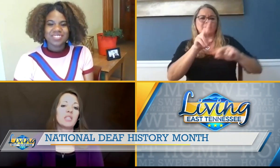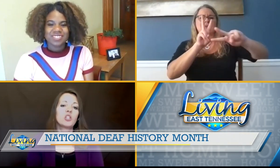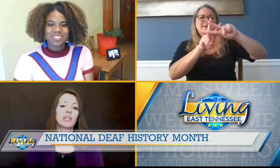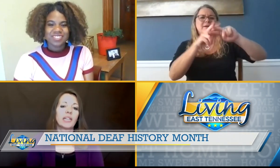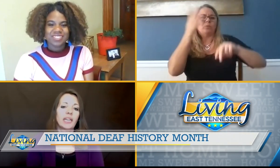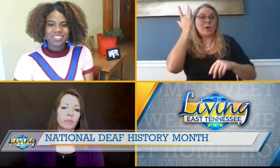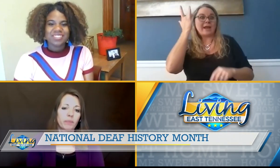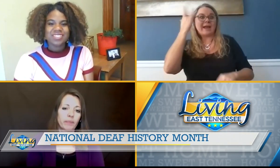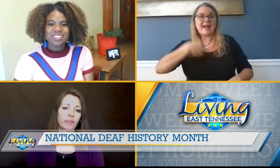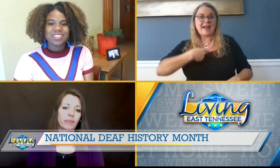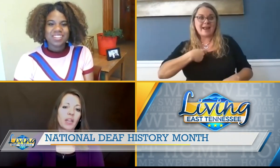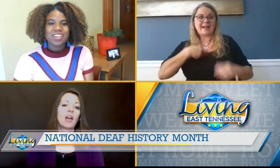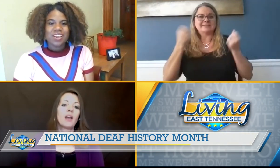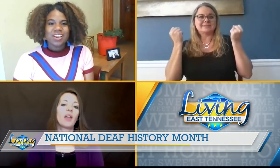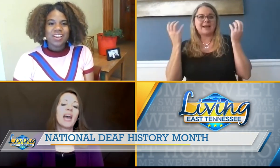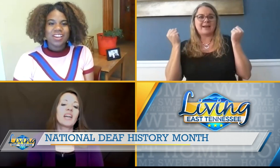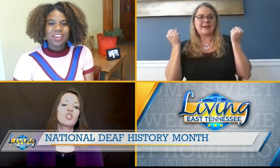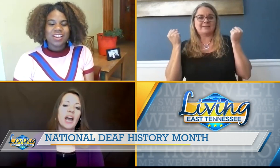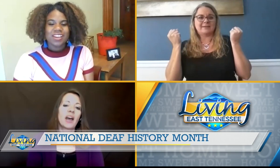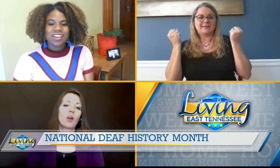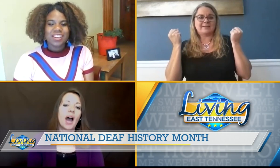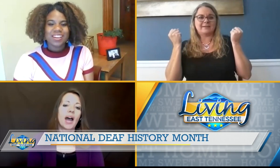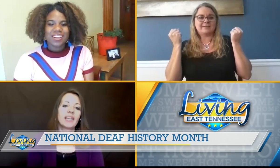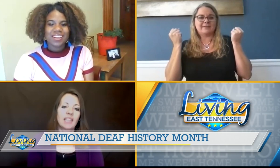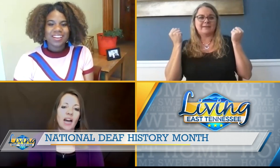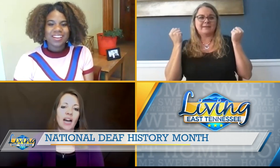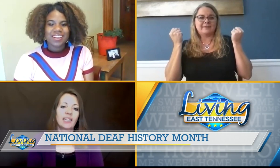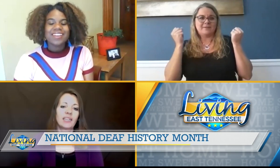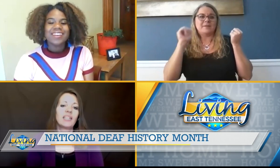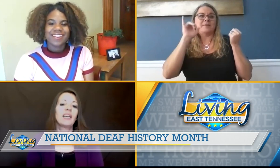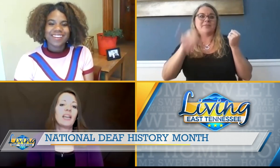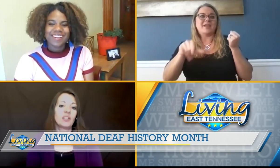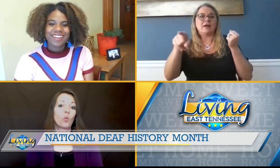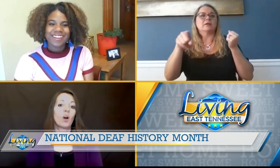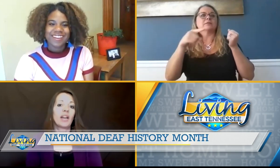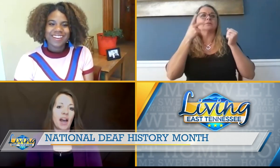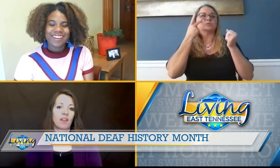THERE ARE COLLEGE CLASSES AND SIGN CLASSES OFFERED ON CAMPUS THAT ARE GREAT TO AND FREE TO